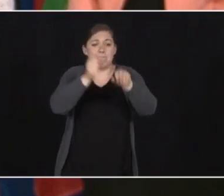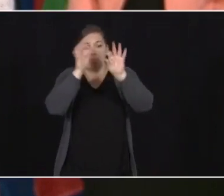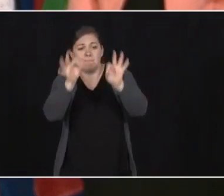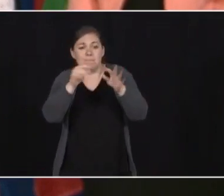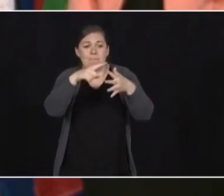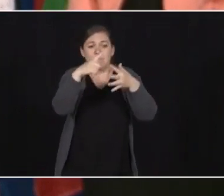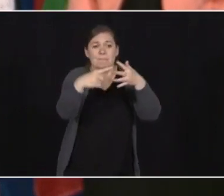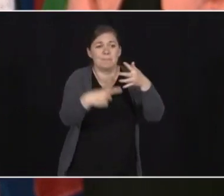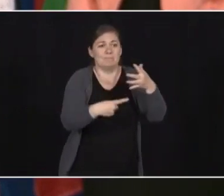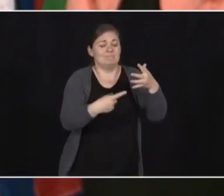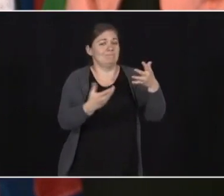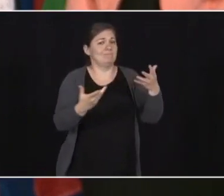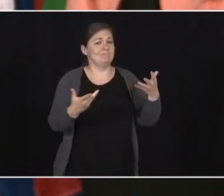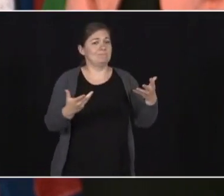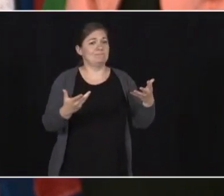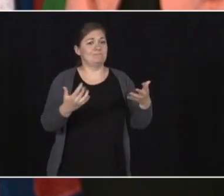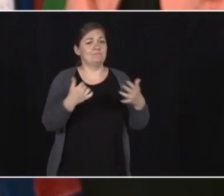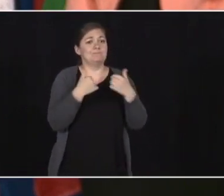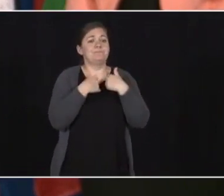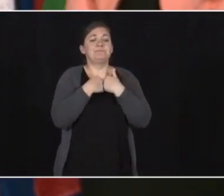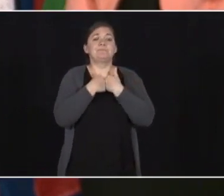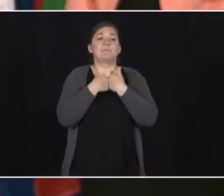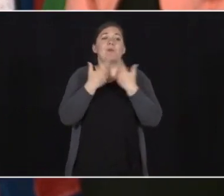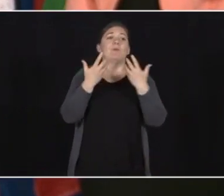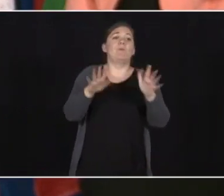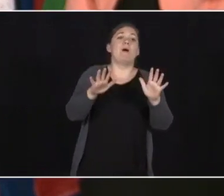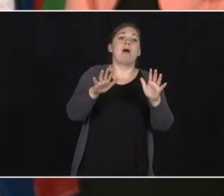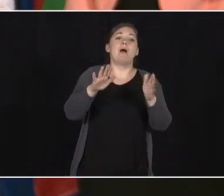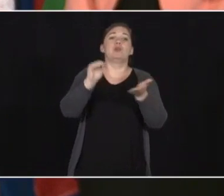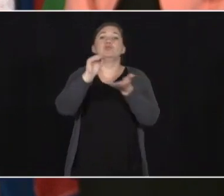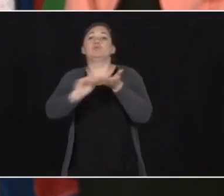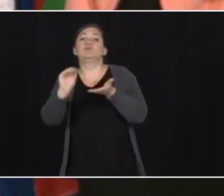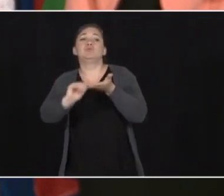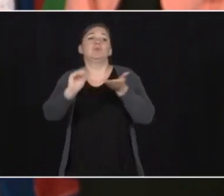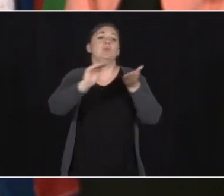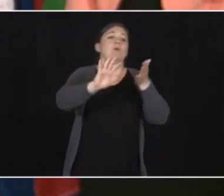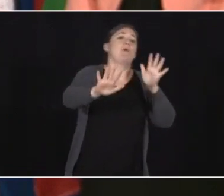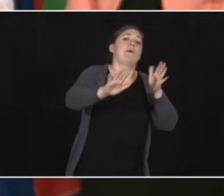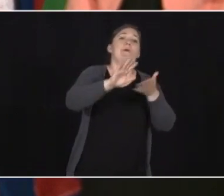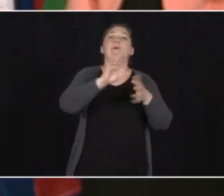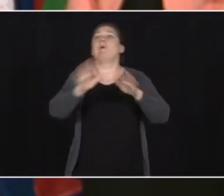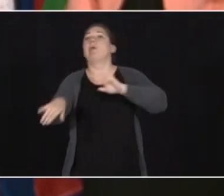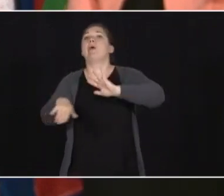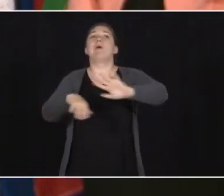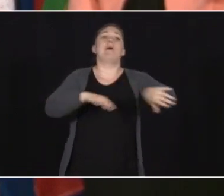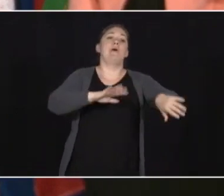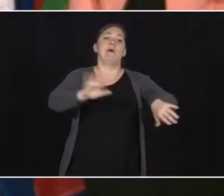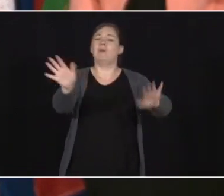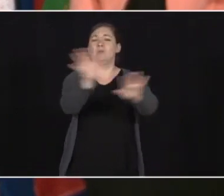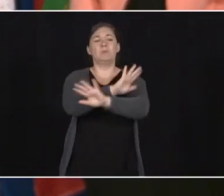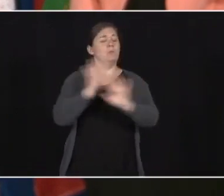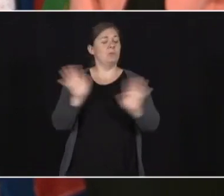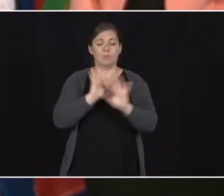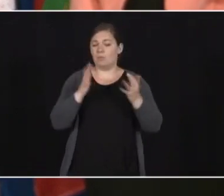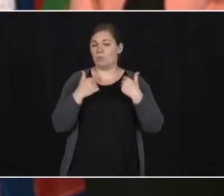I don't believe in giving people excuses. I just don't. These are the reasons, and this is what we will